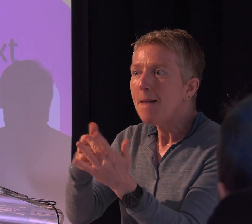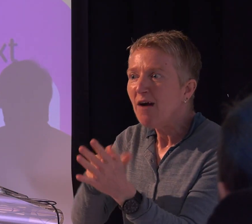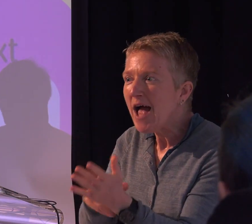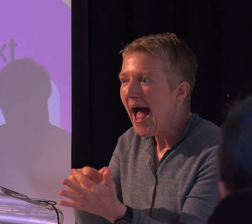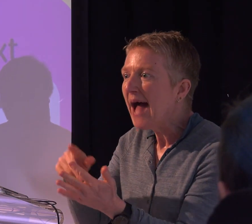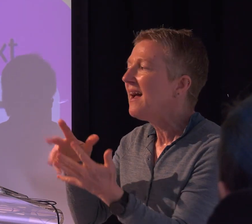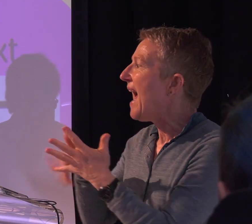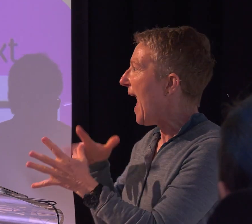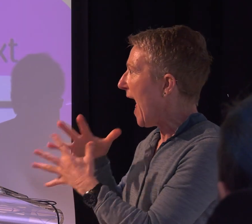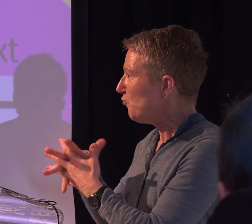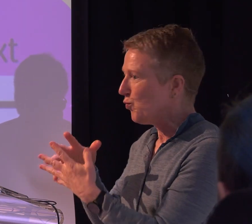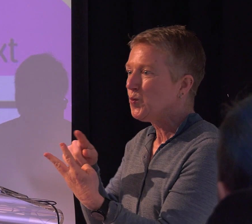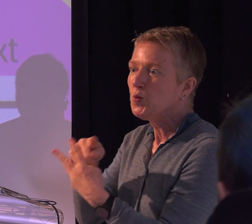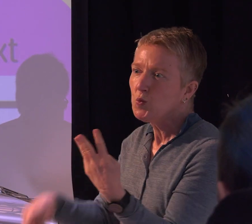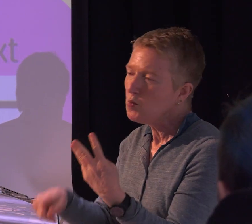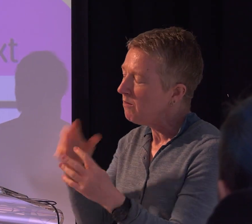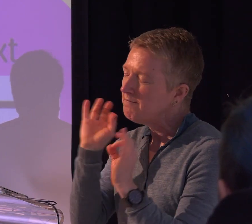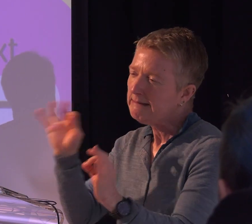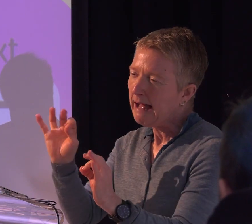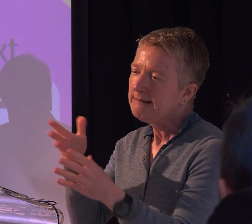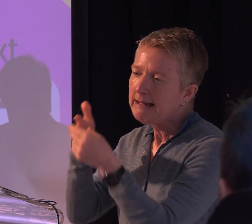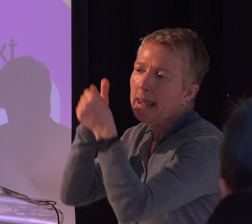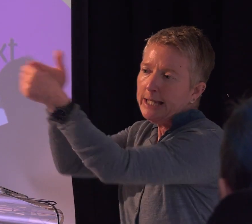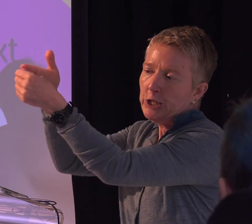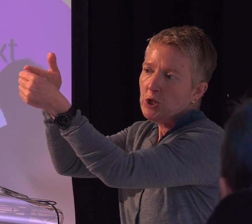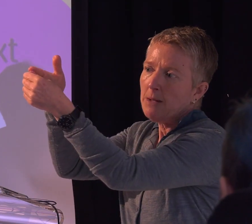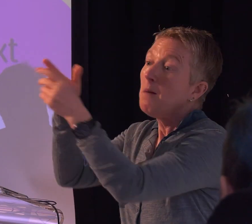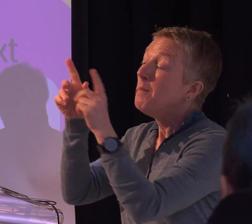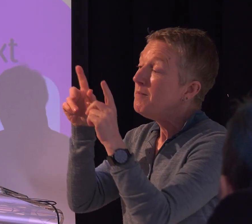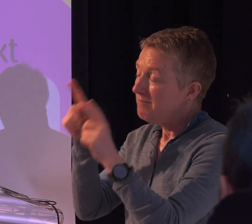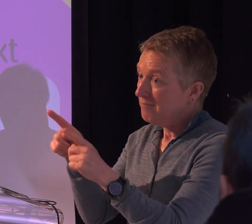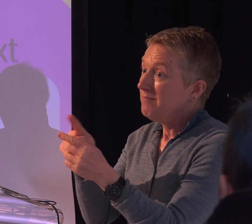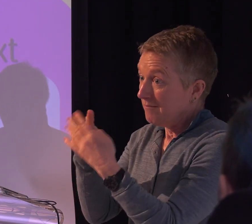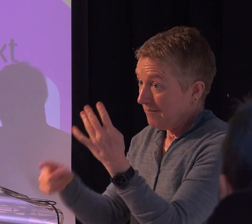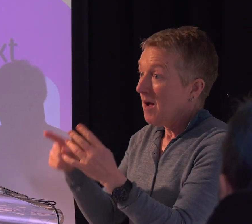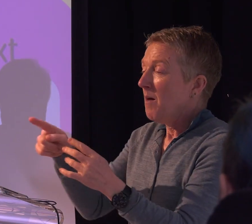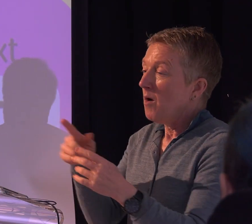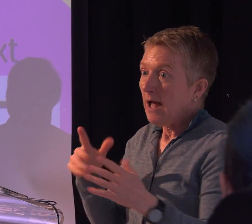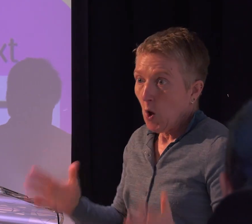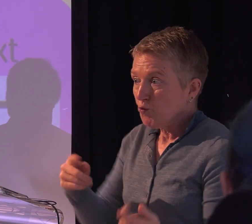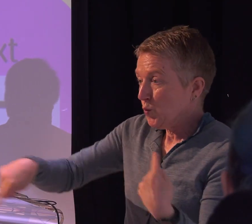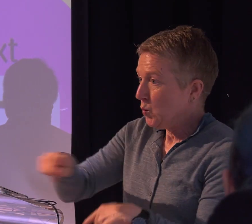and I'm grateful for the leadership that they provide. But I would encourage you to continue to keep engaged in this programme because the measure of success